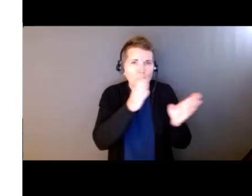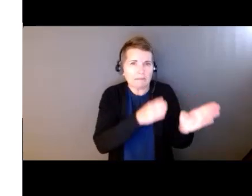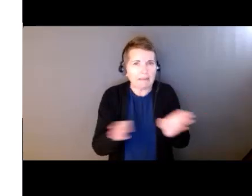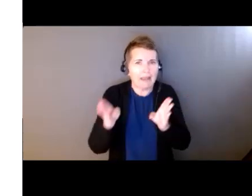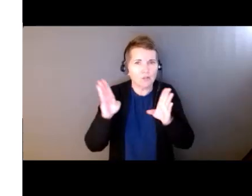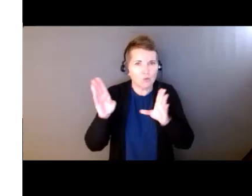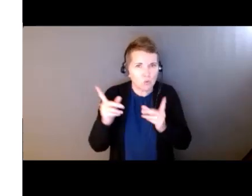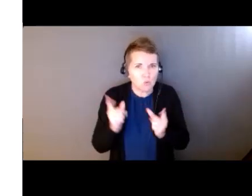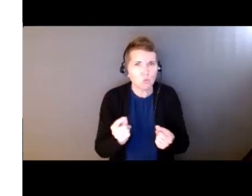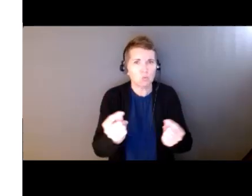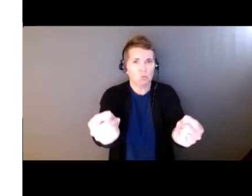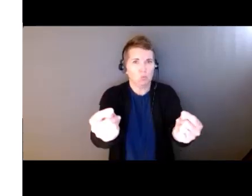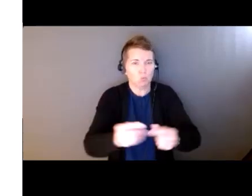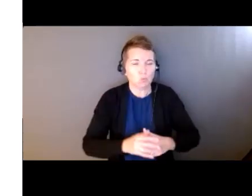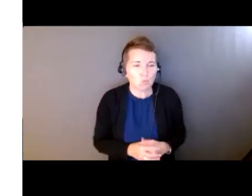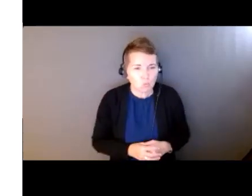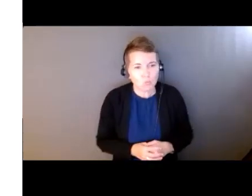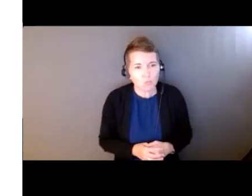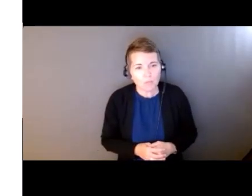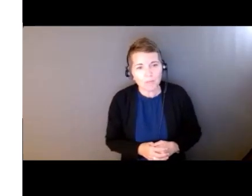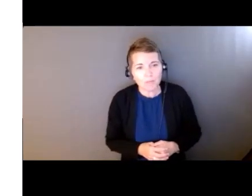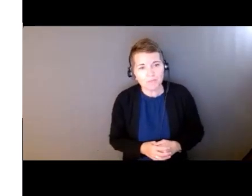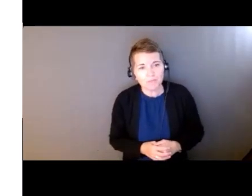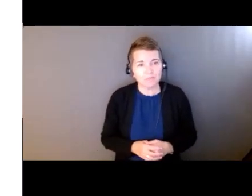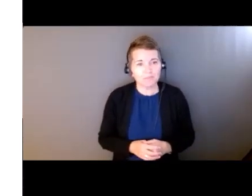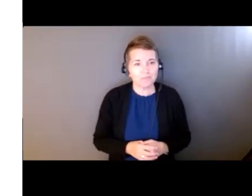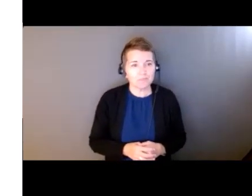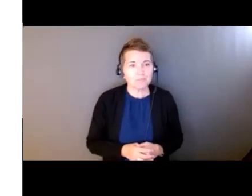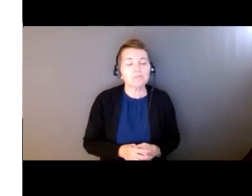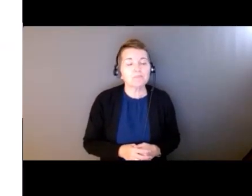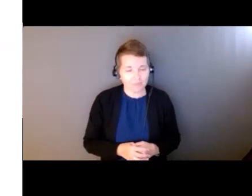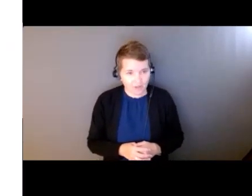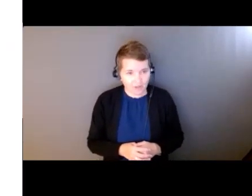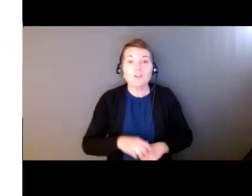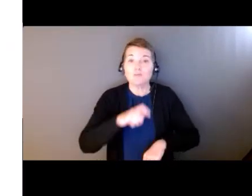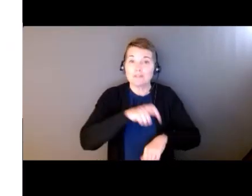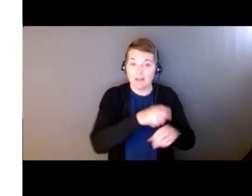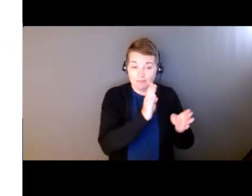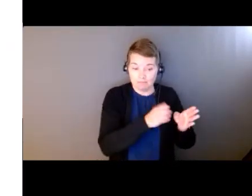Okay, so completing the Activity Timeline, applicants now move on to the Budget.